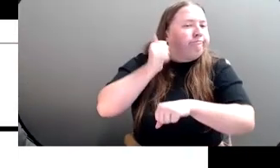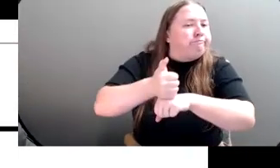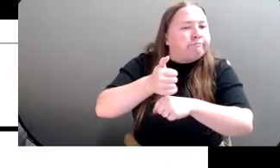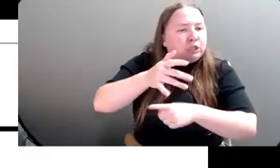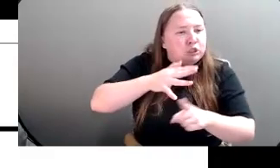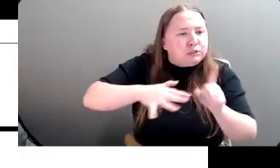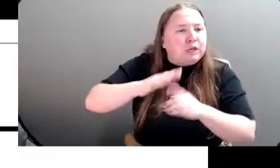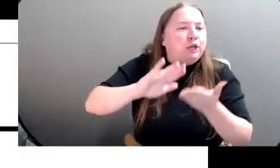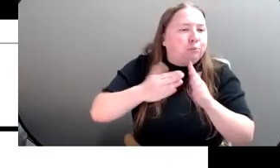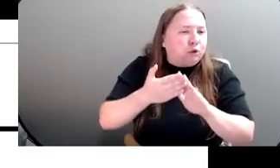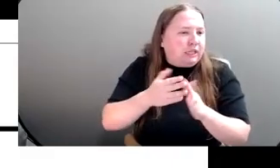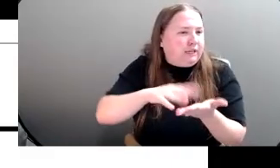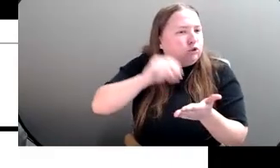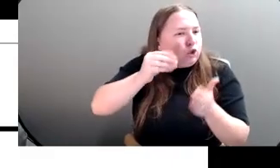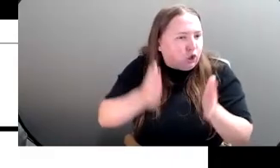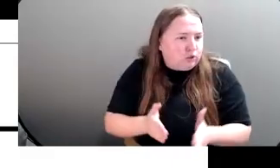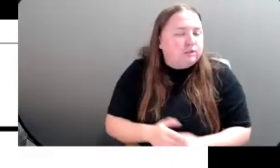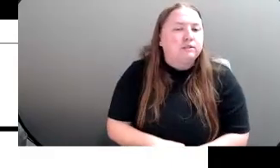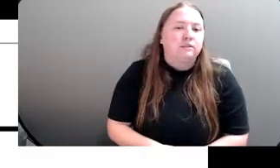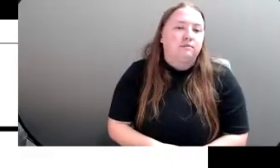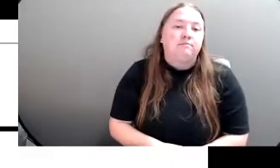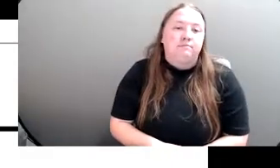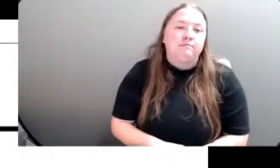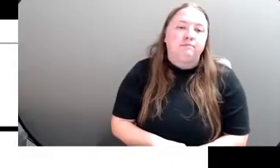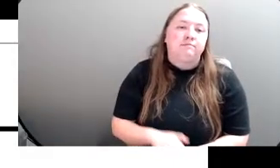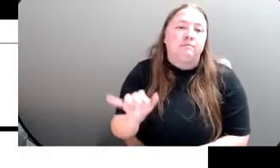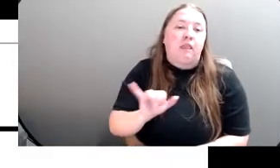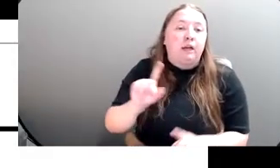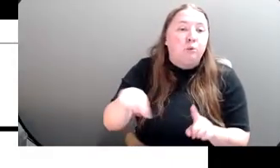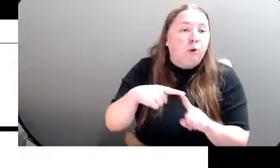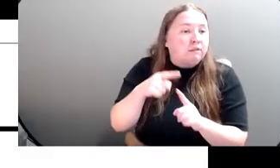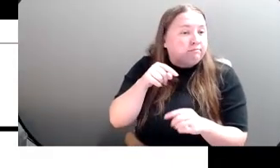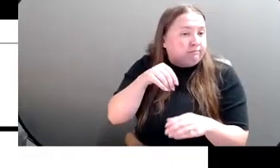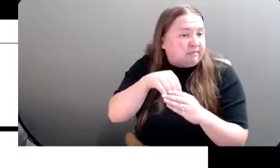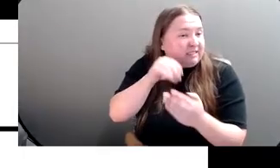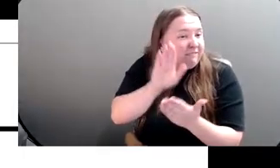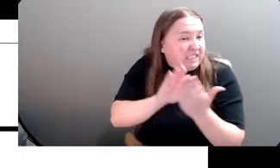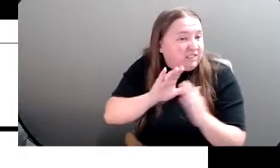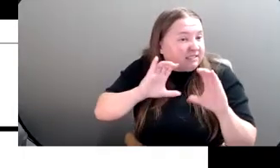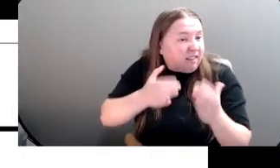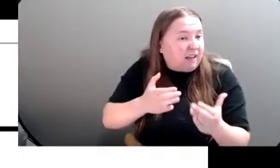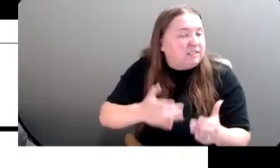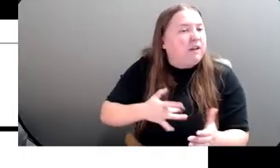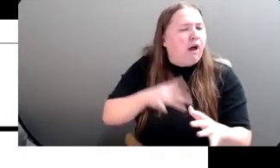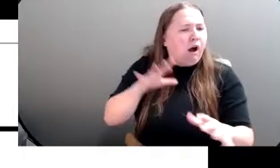So the students, you know, just like when they are in a face to face class, they feel like they're part of a group.